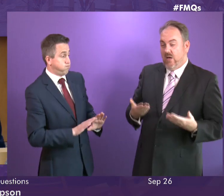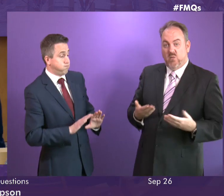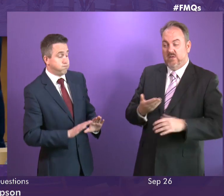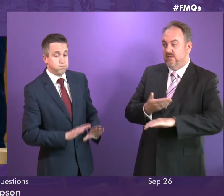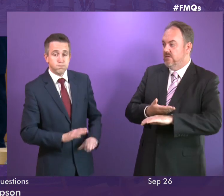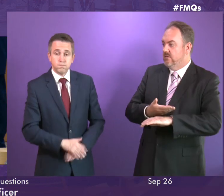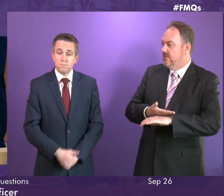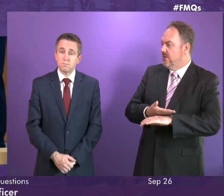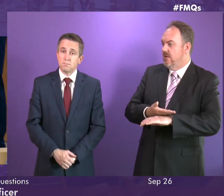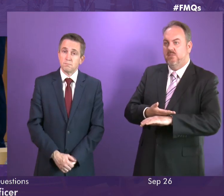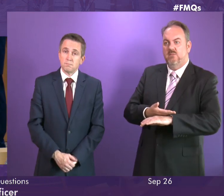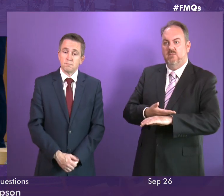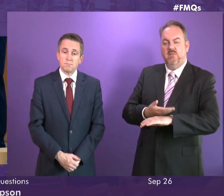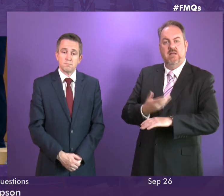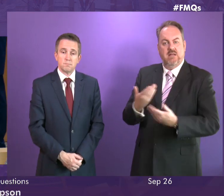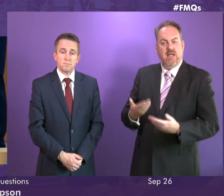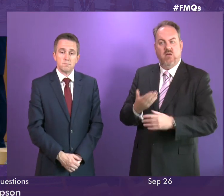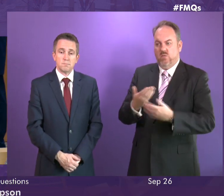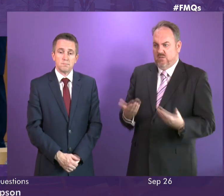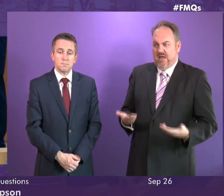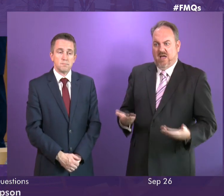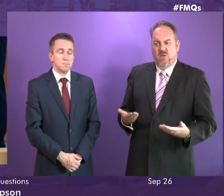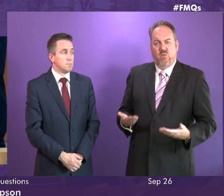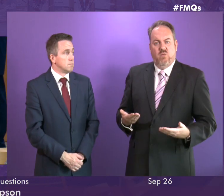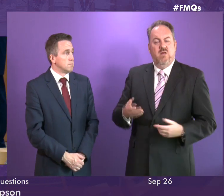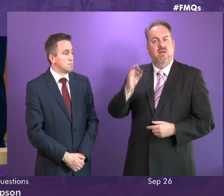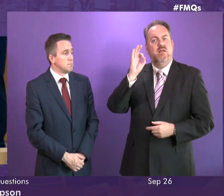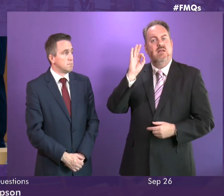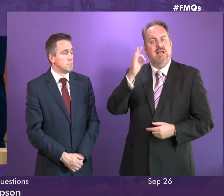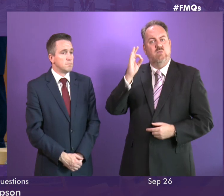Graham Simpson: Is it not time that councils in Scotland were